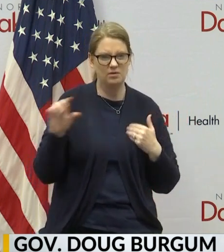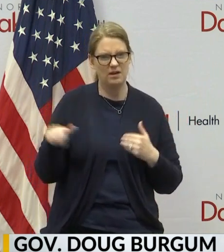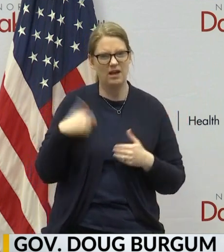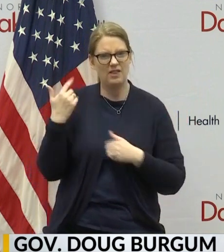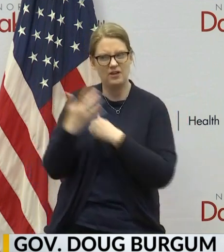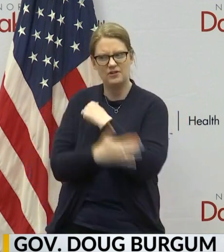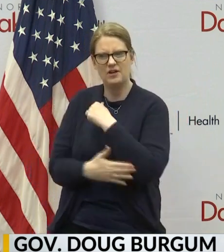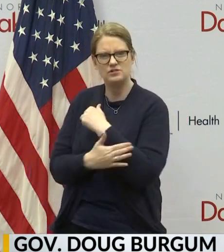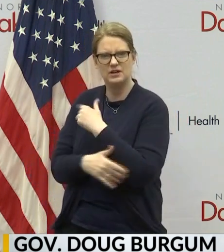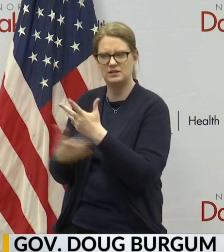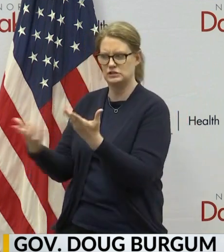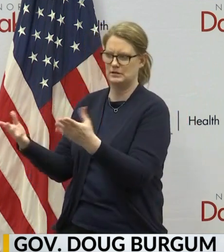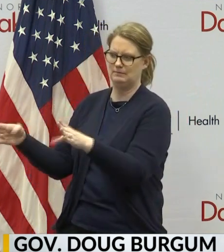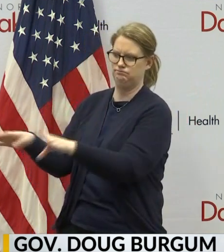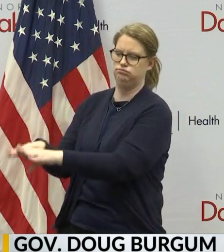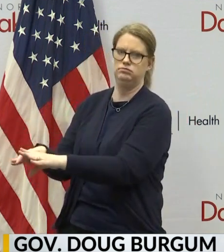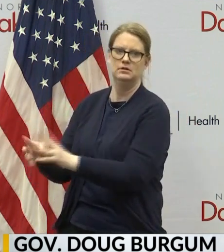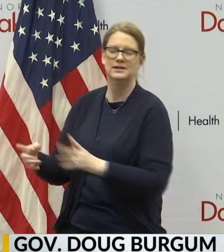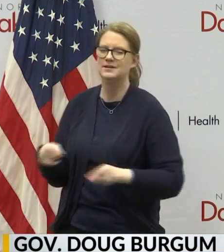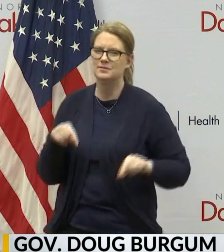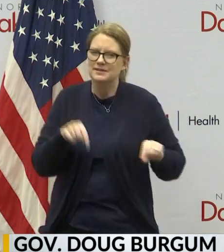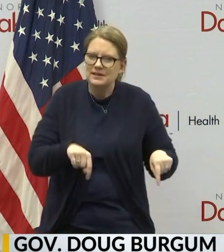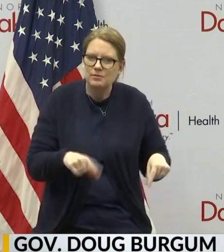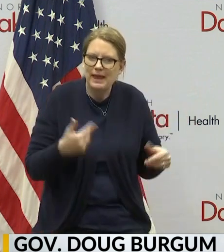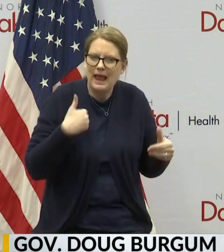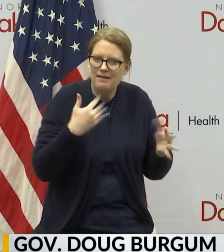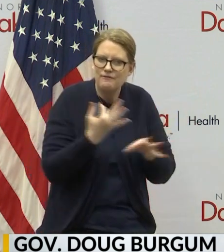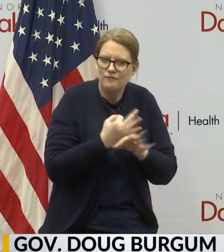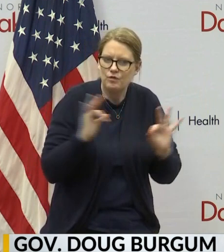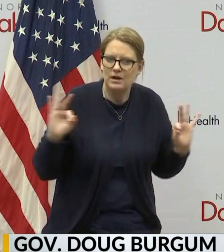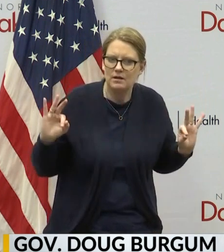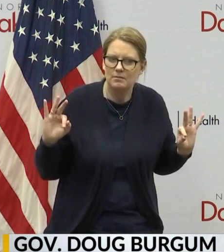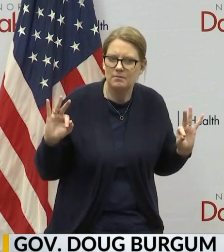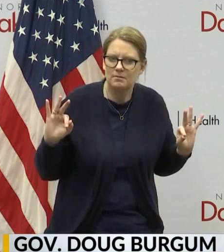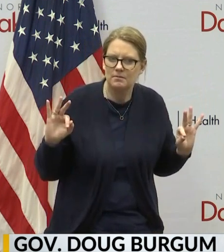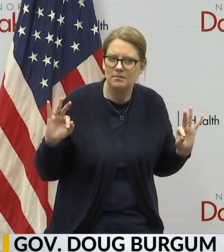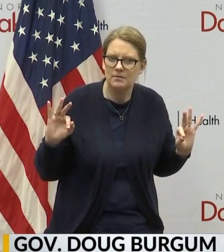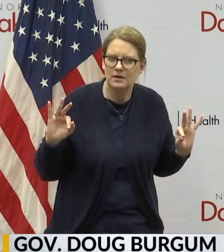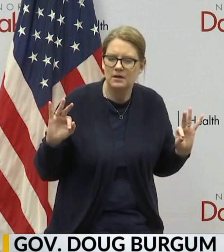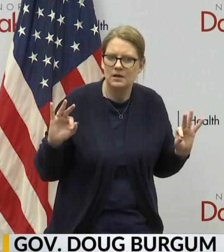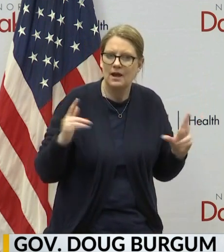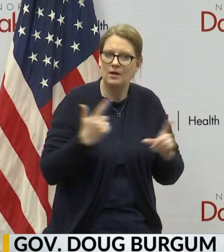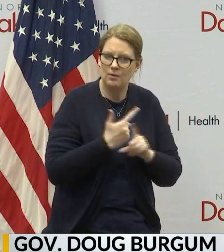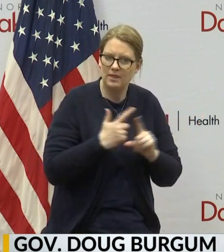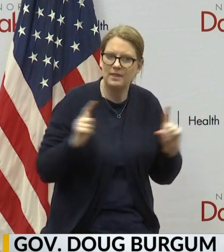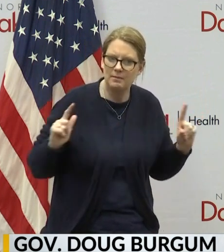LIKE A COUNTRY LIKE CHINA, WE'RE A COUNTRY OF LIBERTY AND FREEDOM AND WE DON'T HAVE TO SAME TOOLS